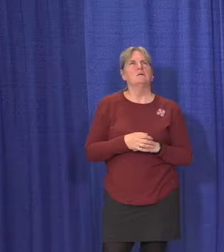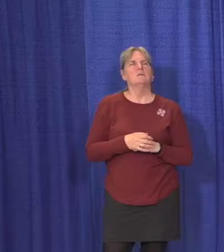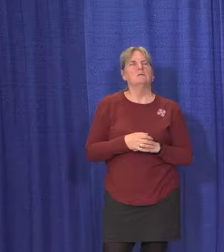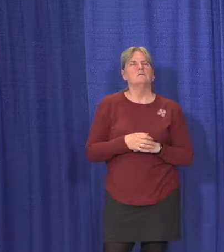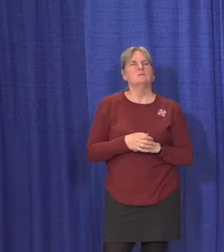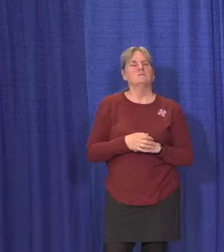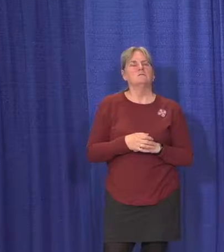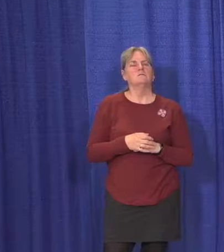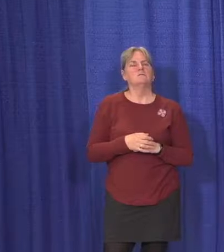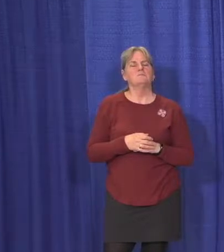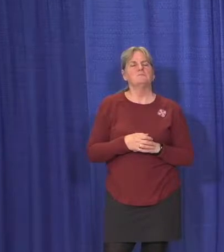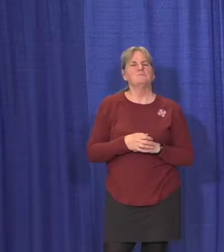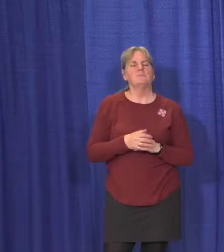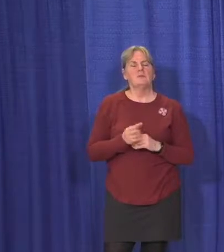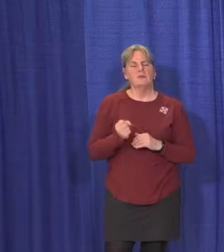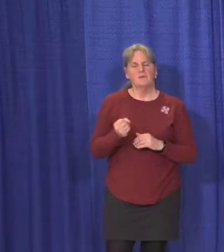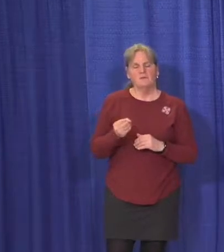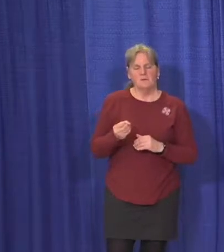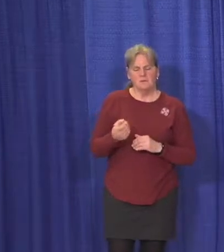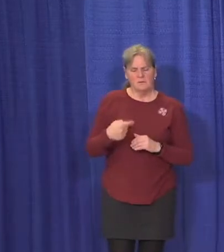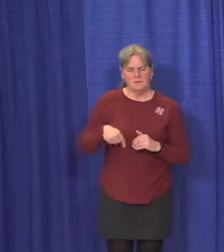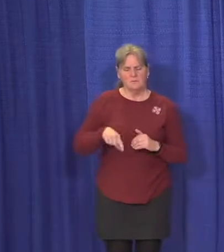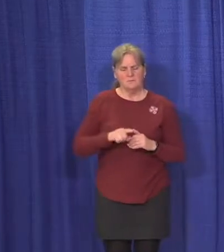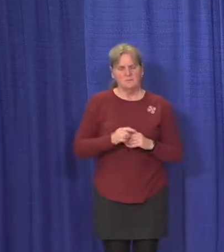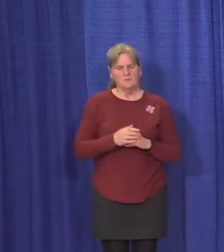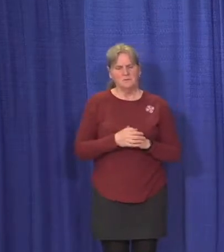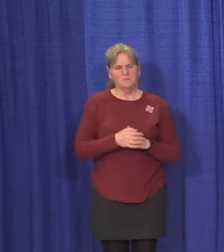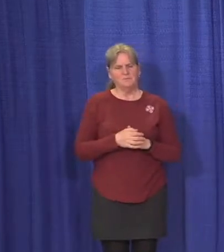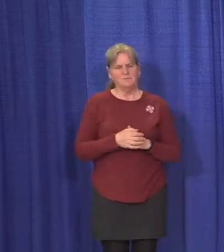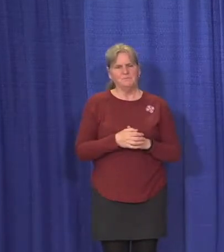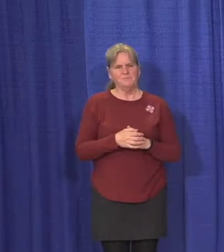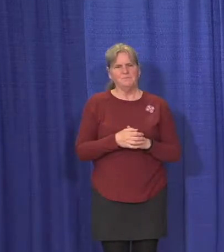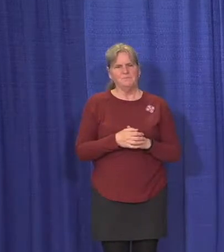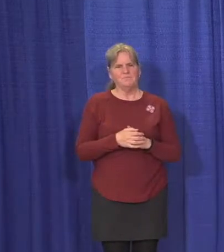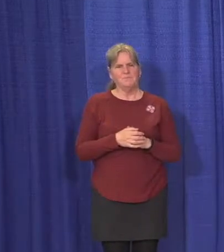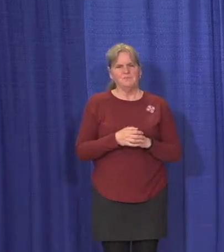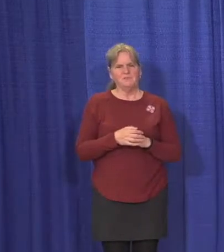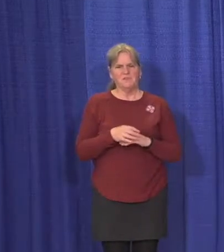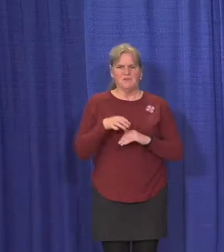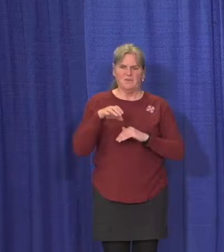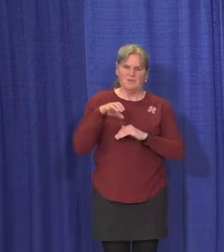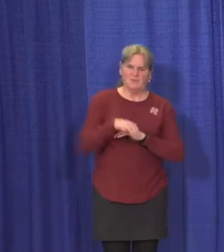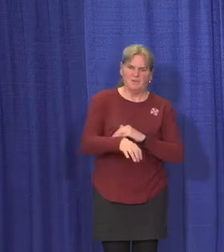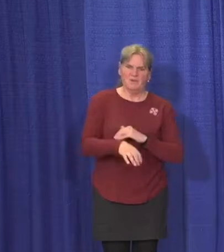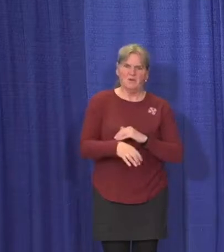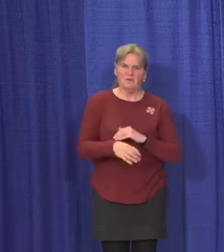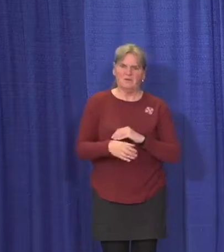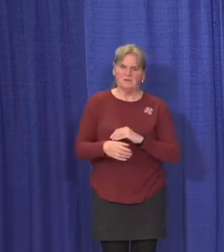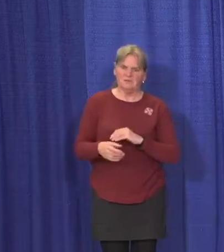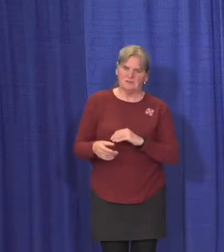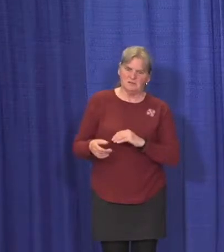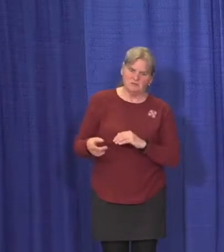go into the line of pushing